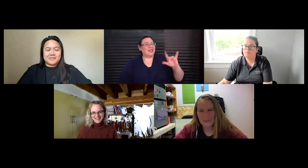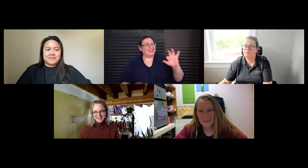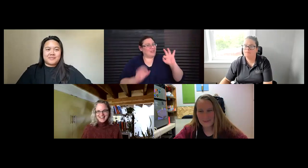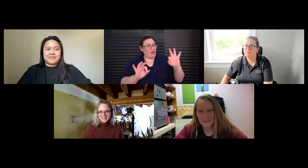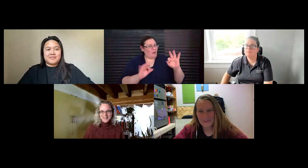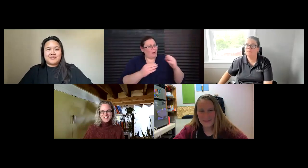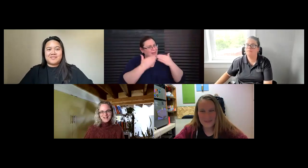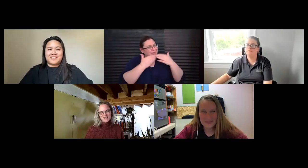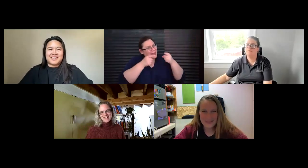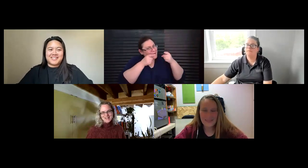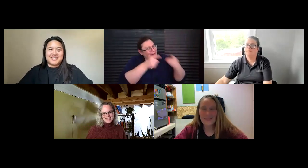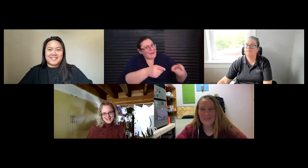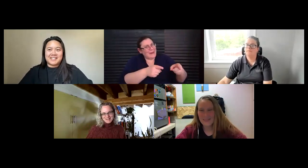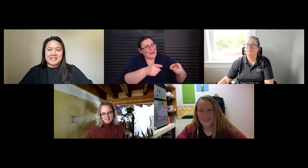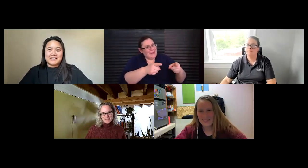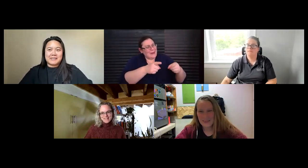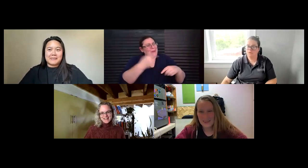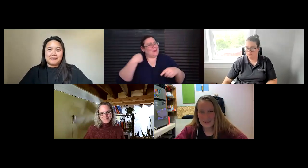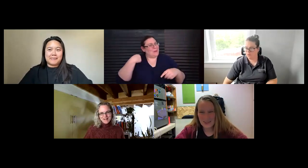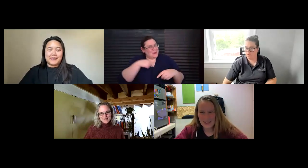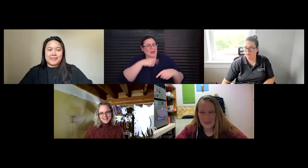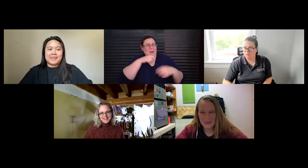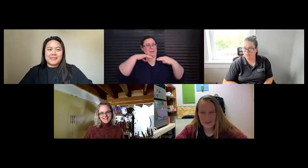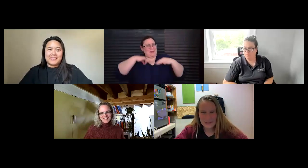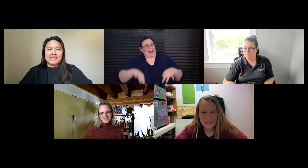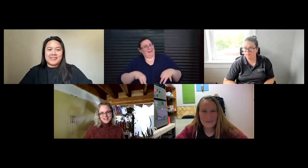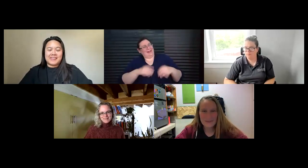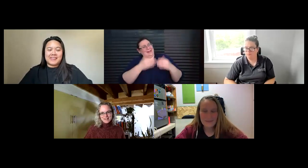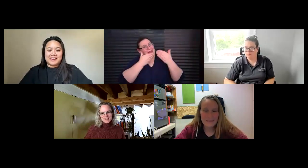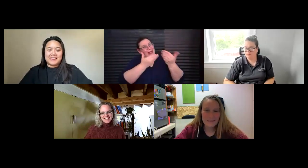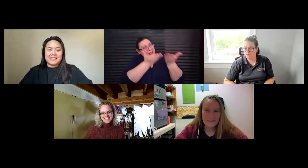We are the ones that are really benefitting from everything you and Jane have been sharing.